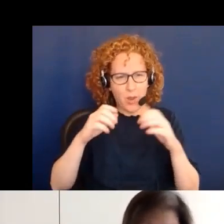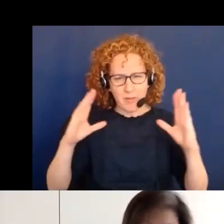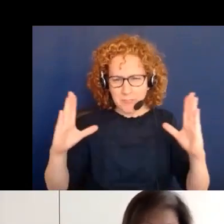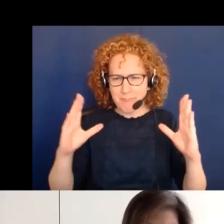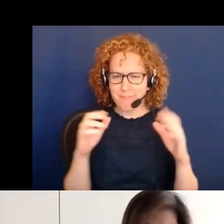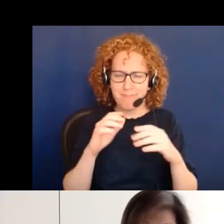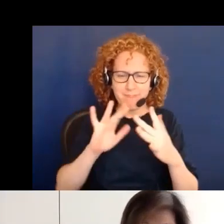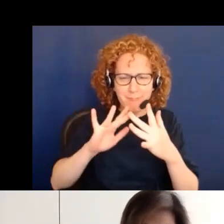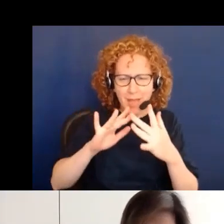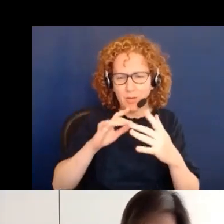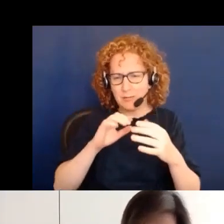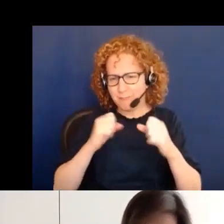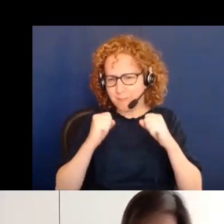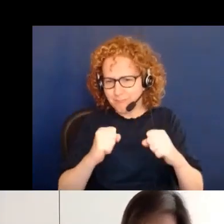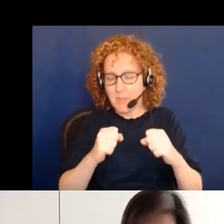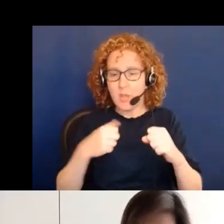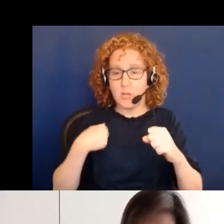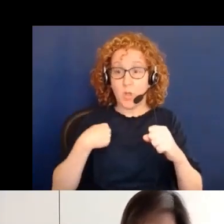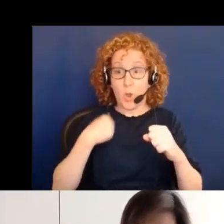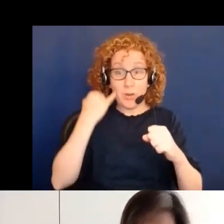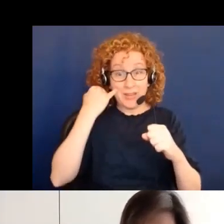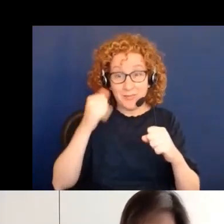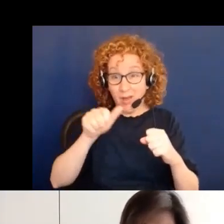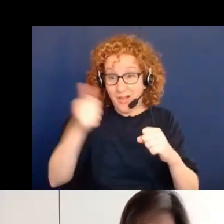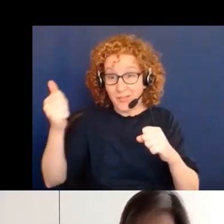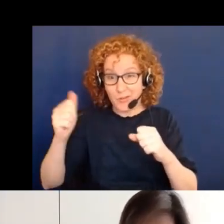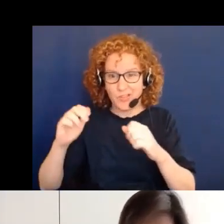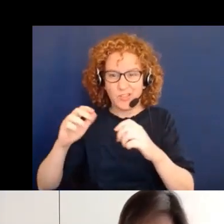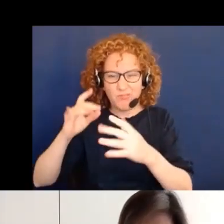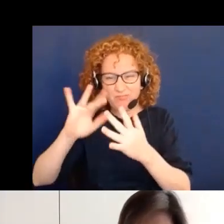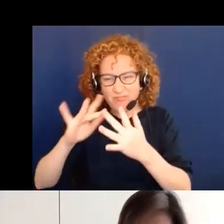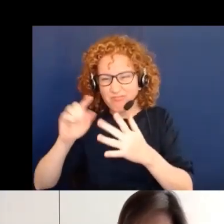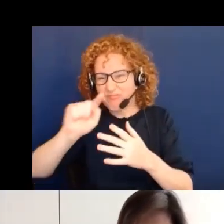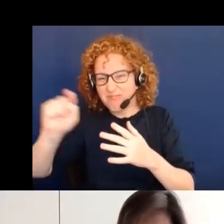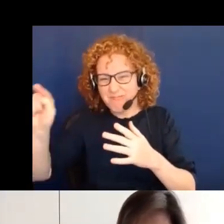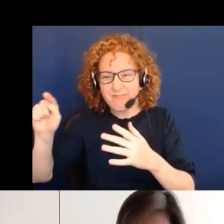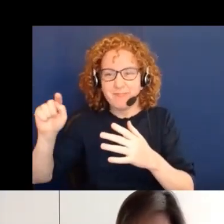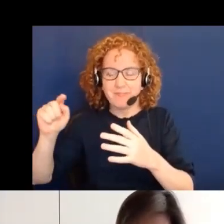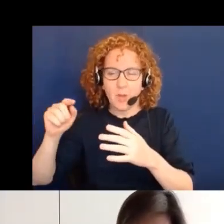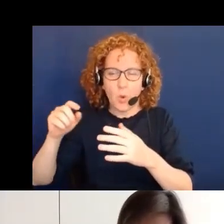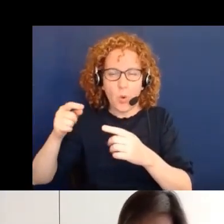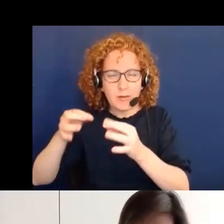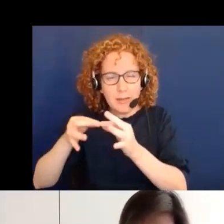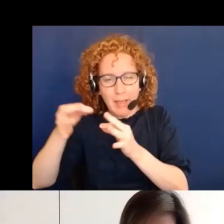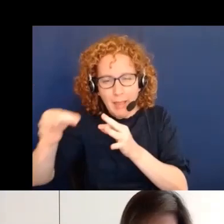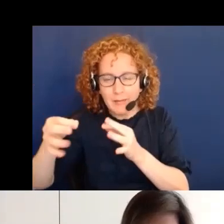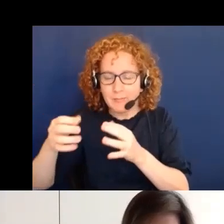or if you experience a delay you may it may be a result of bandwidth at your location and you may